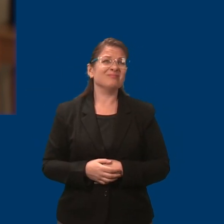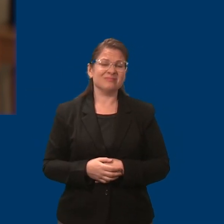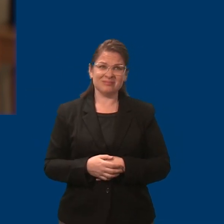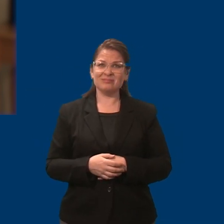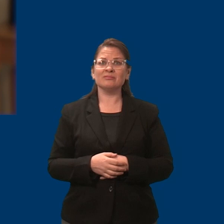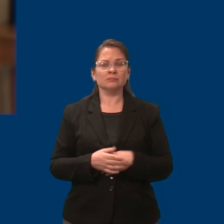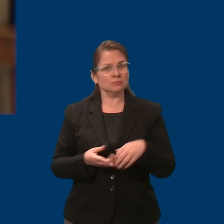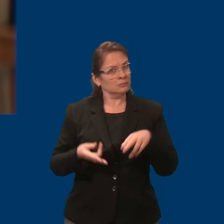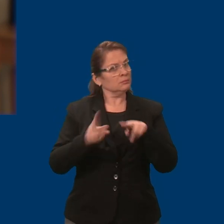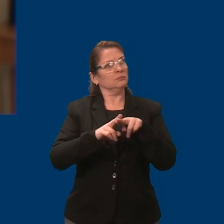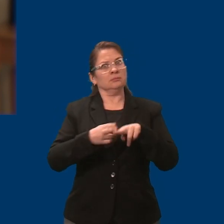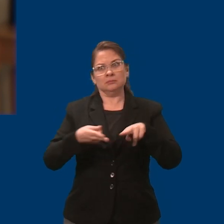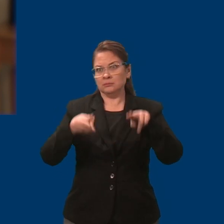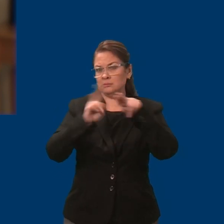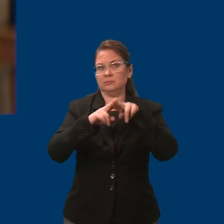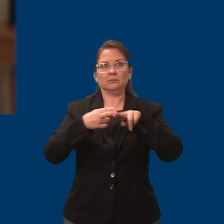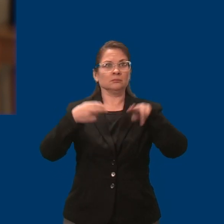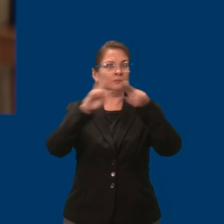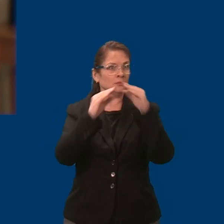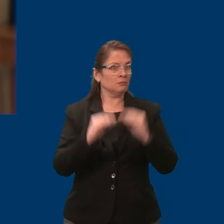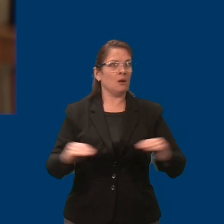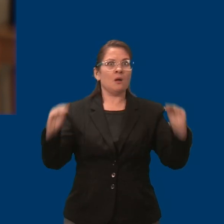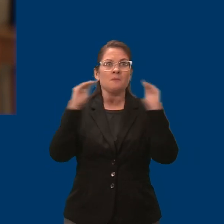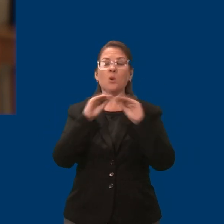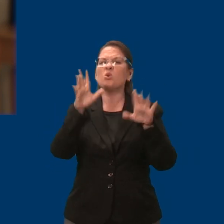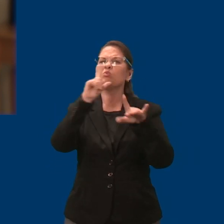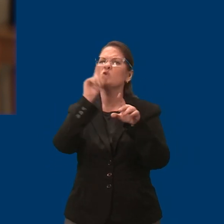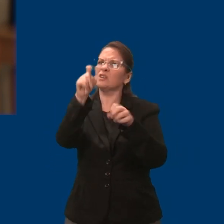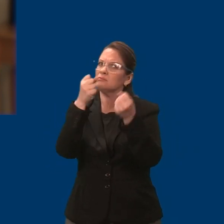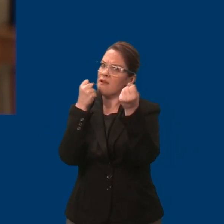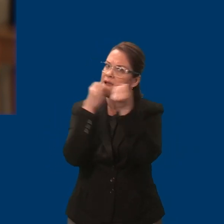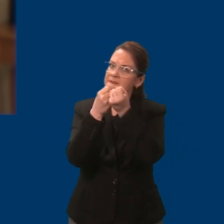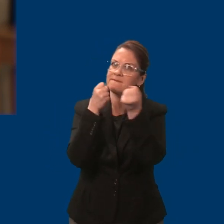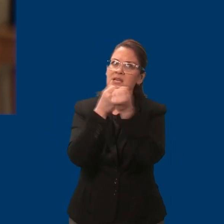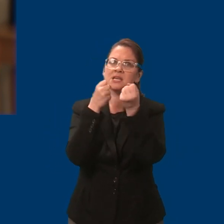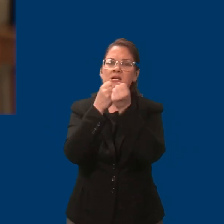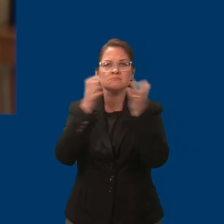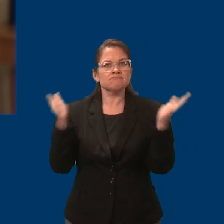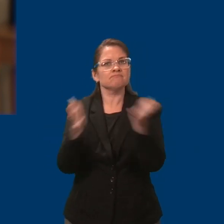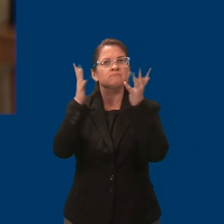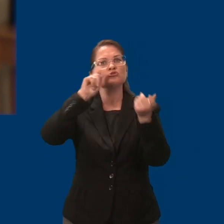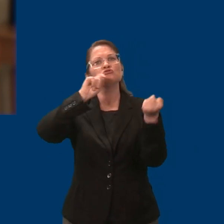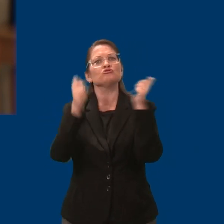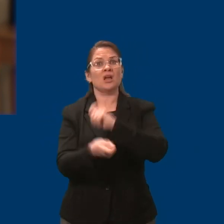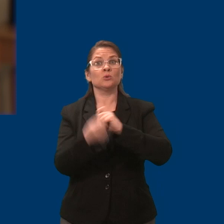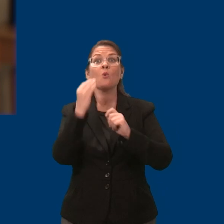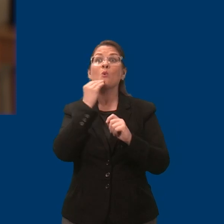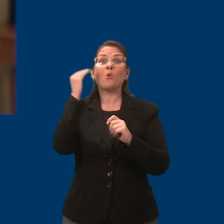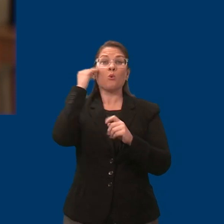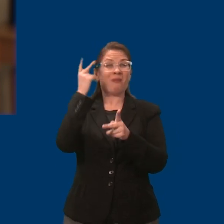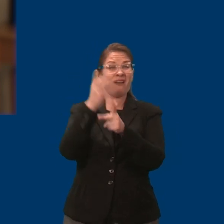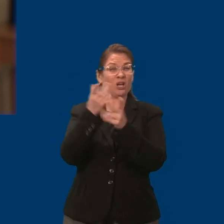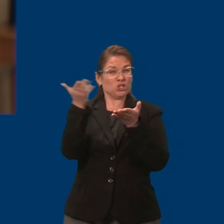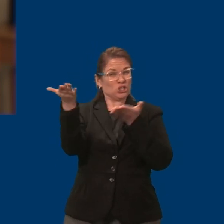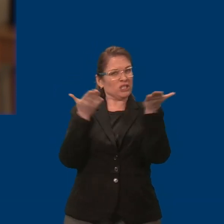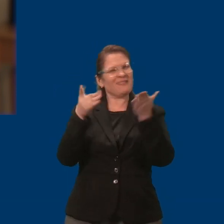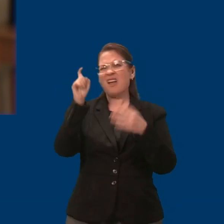in advocating for changes in home care services that I feel I needed to address in the home care crisis.